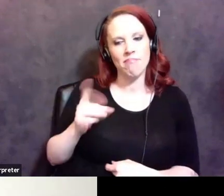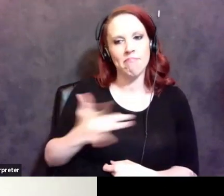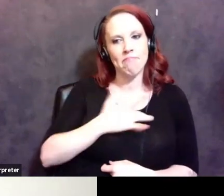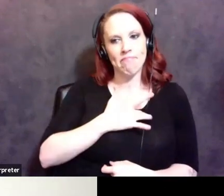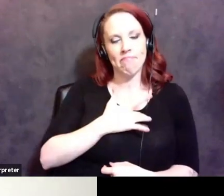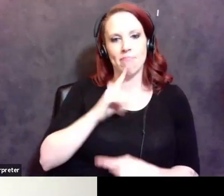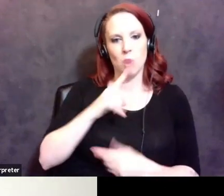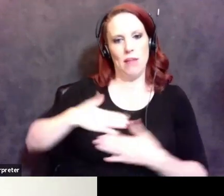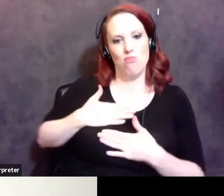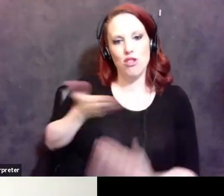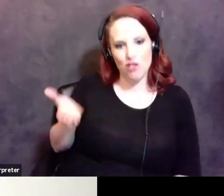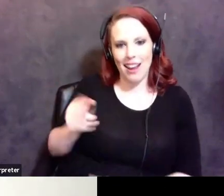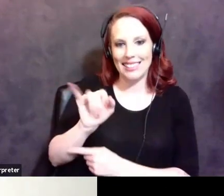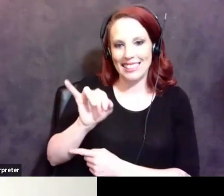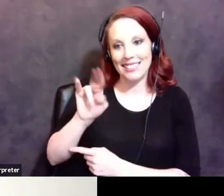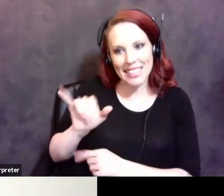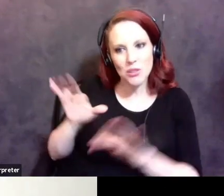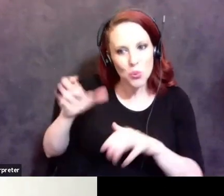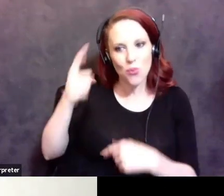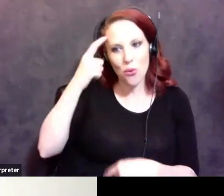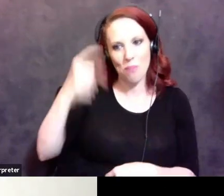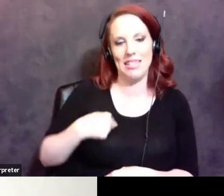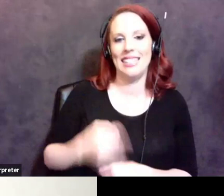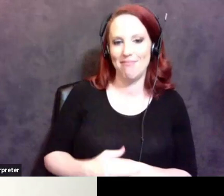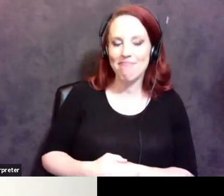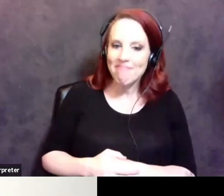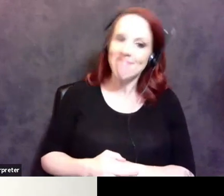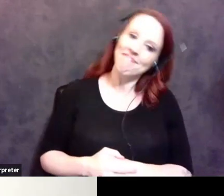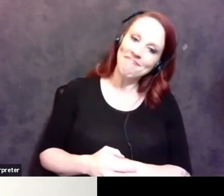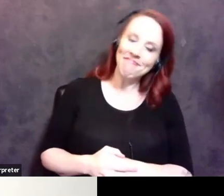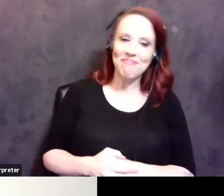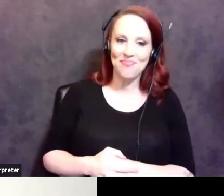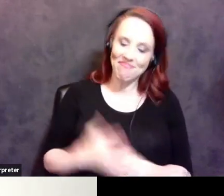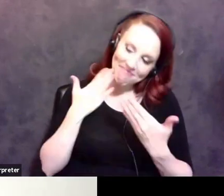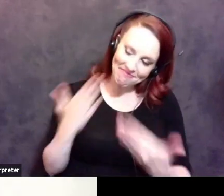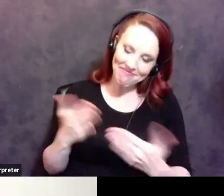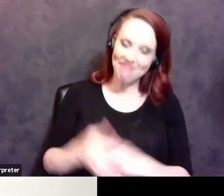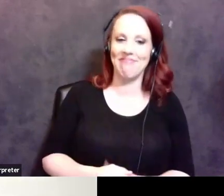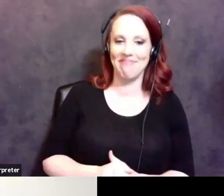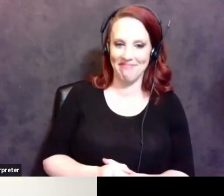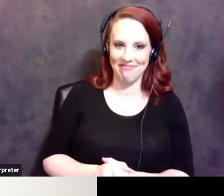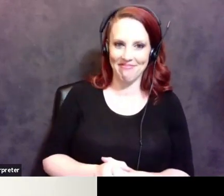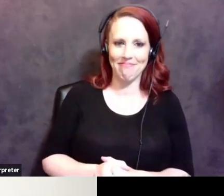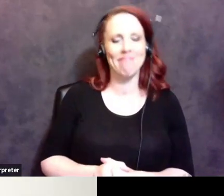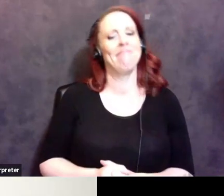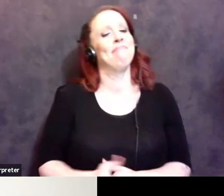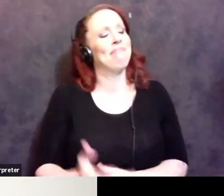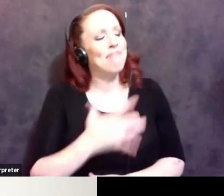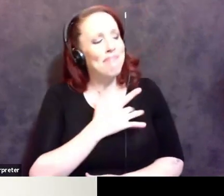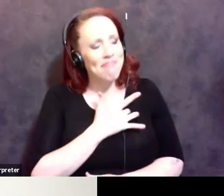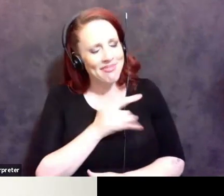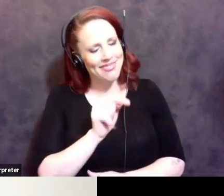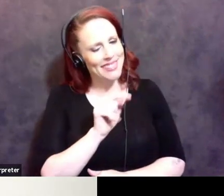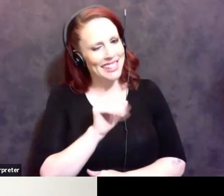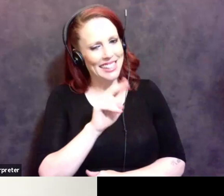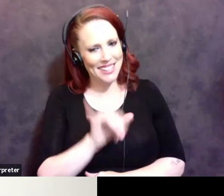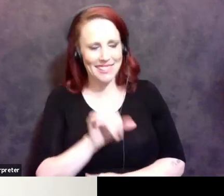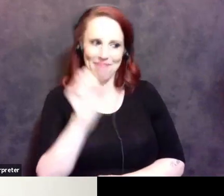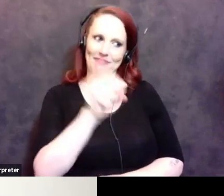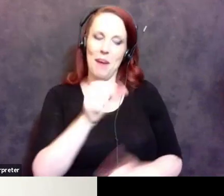you did that and you stepped up so thank you. My heart. Of course. I know Corey